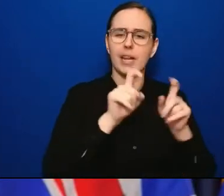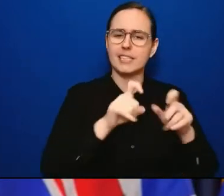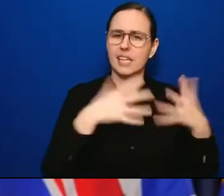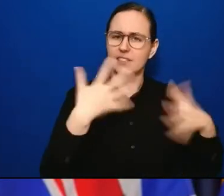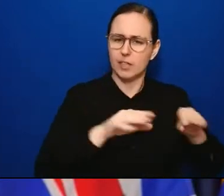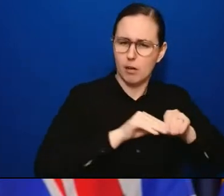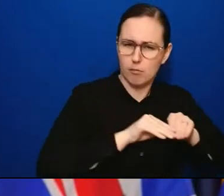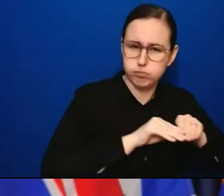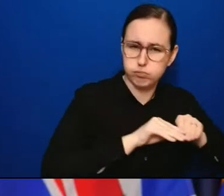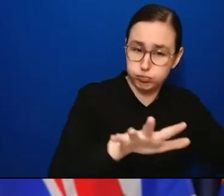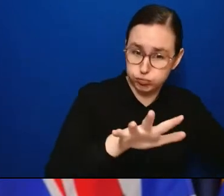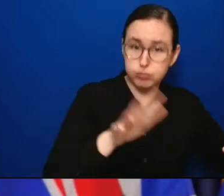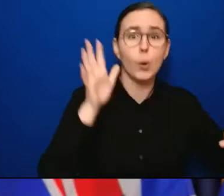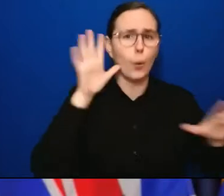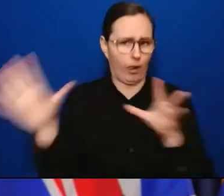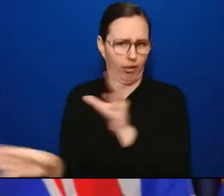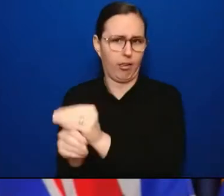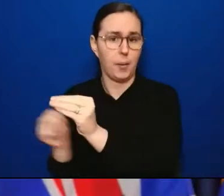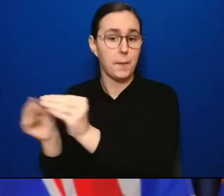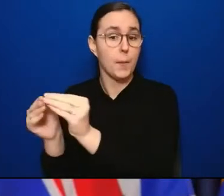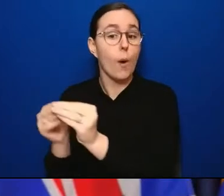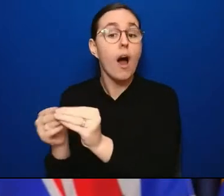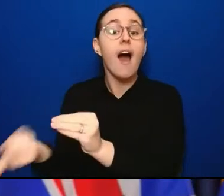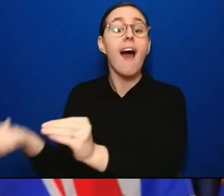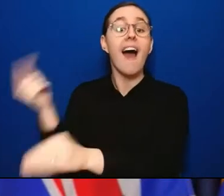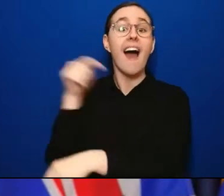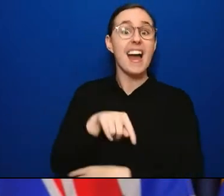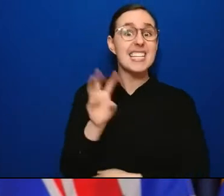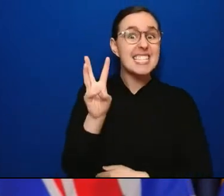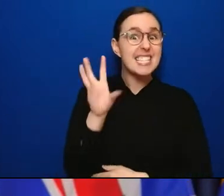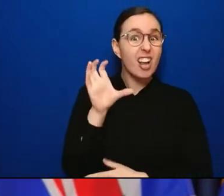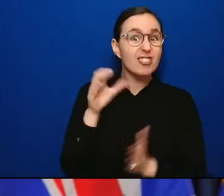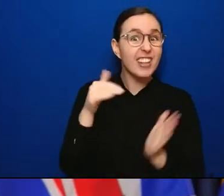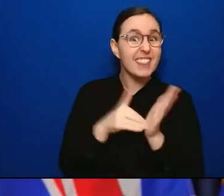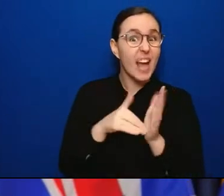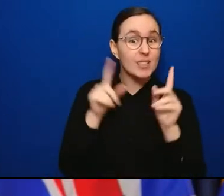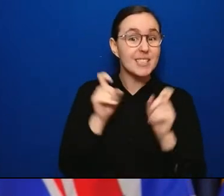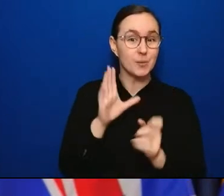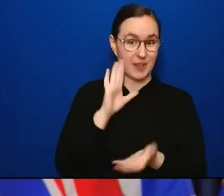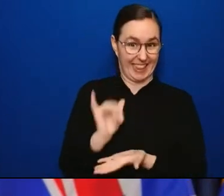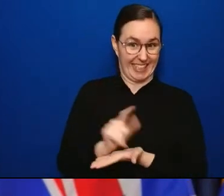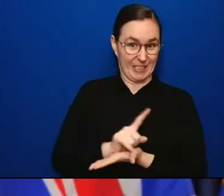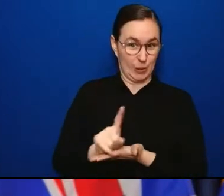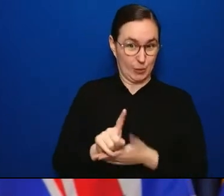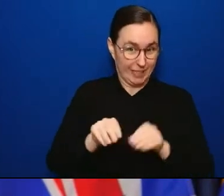sent to pharmacies this week. Has announced those weeks. These